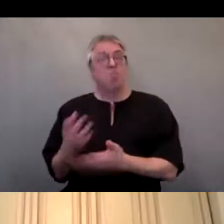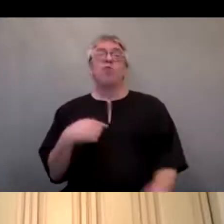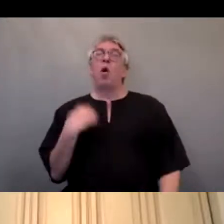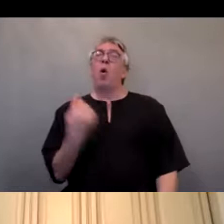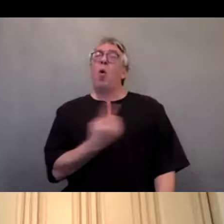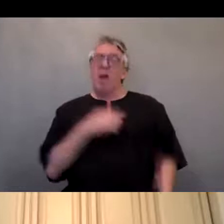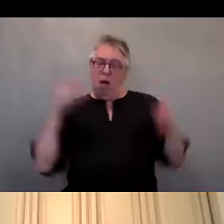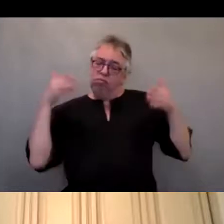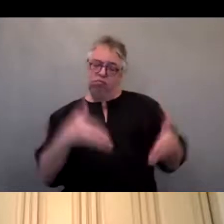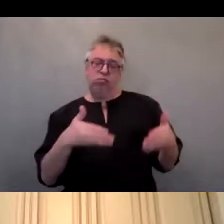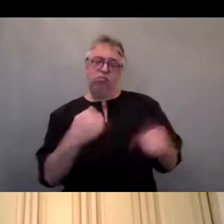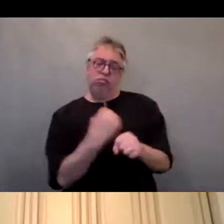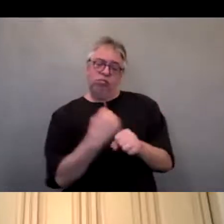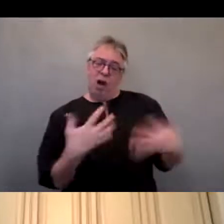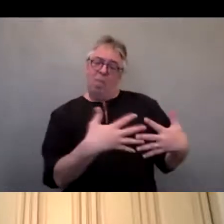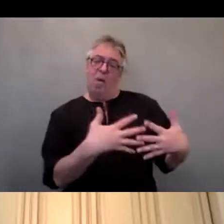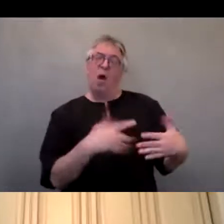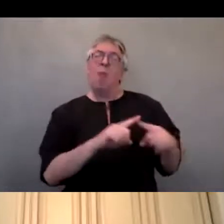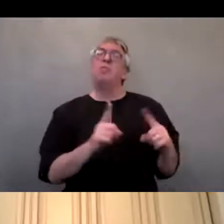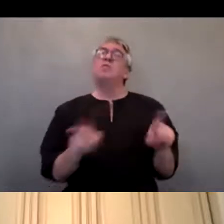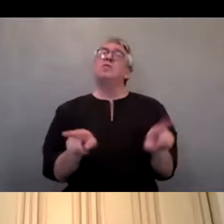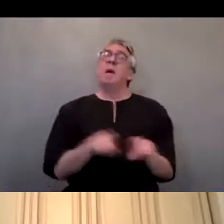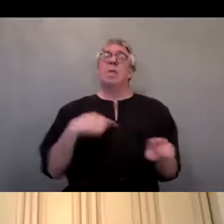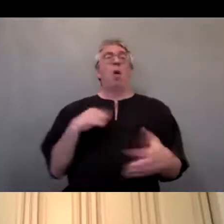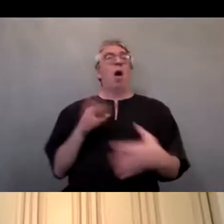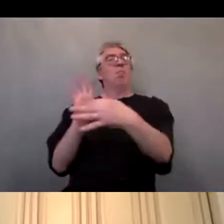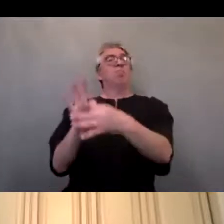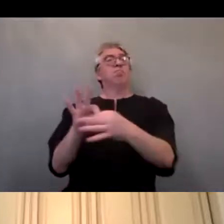hearing loss, we focus on the U.S., but we have joined several